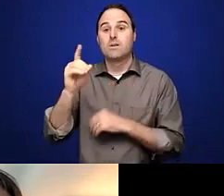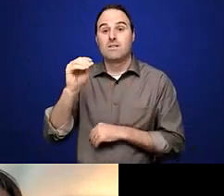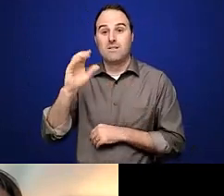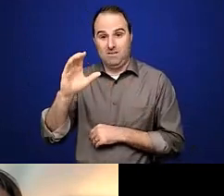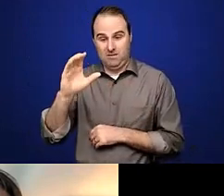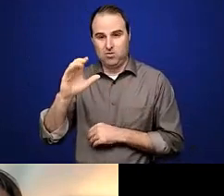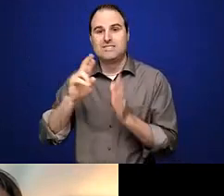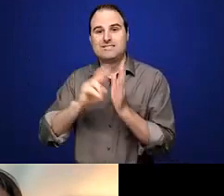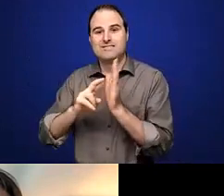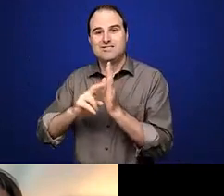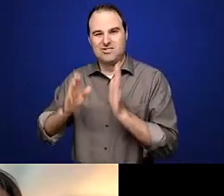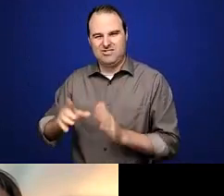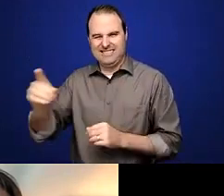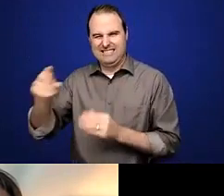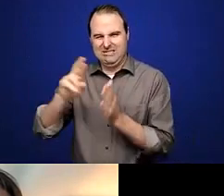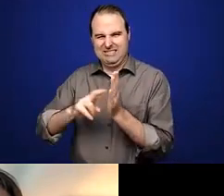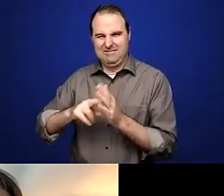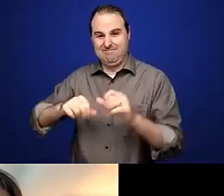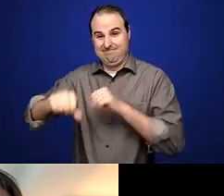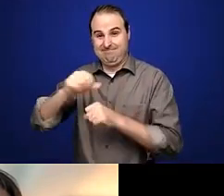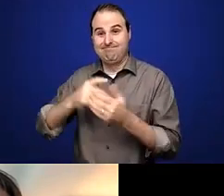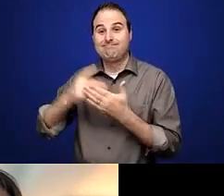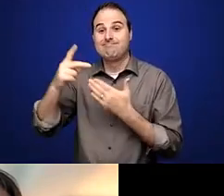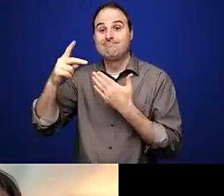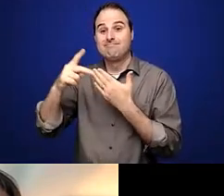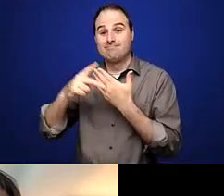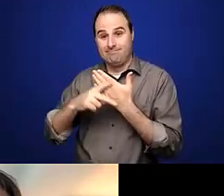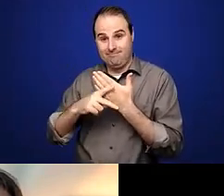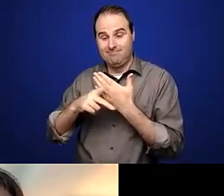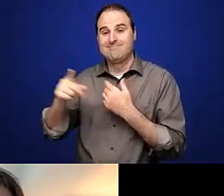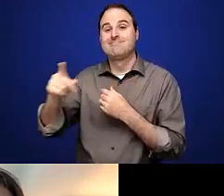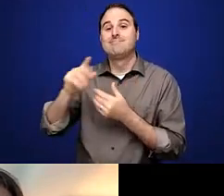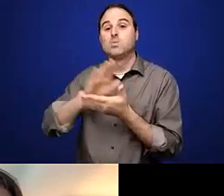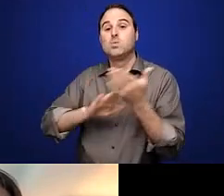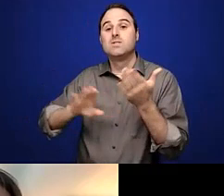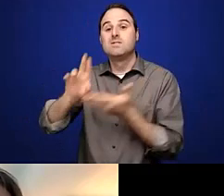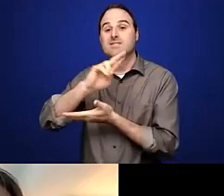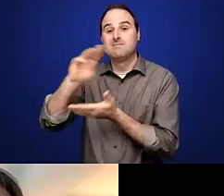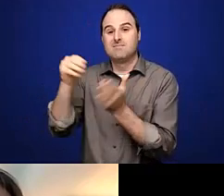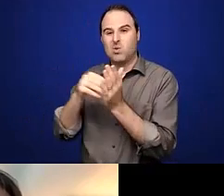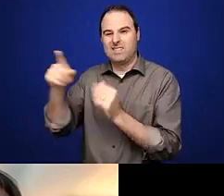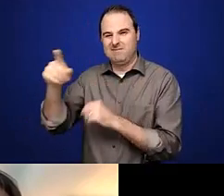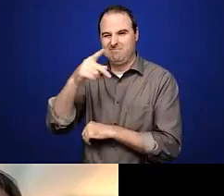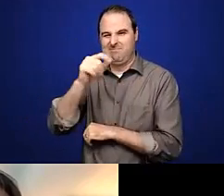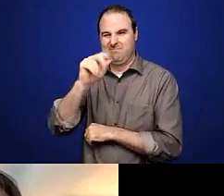Program at the University of Montreal in a Pan-Canadian community-based research